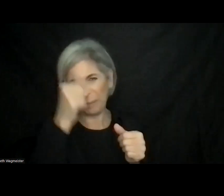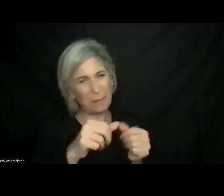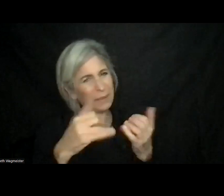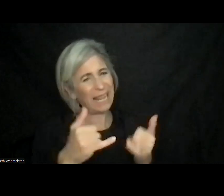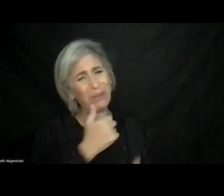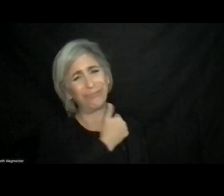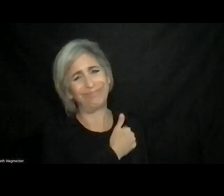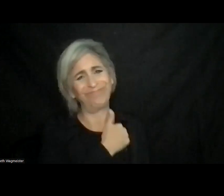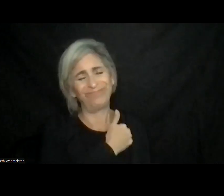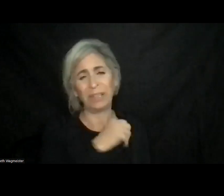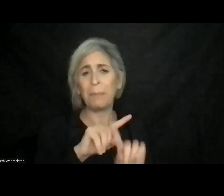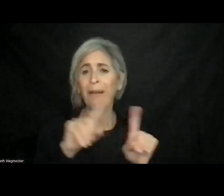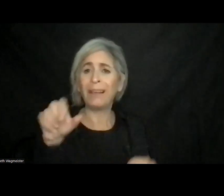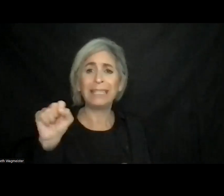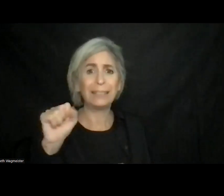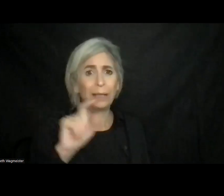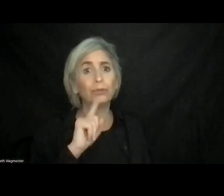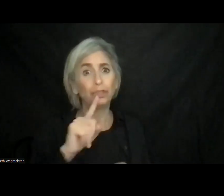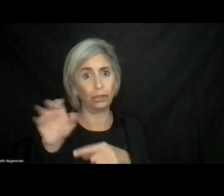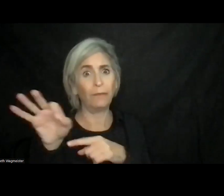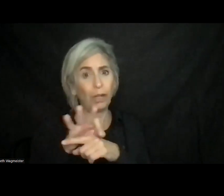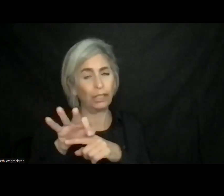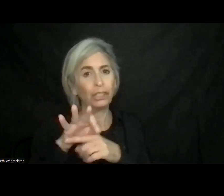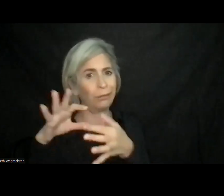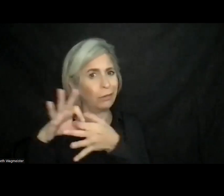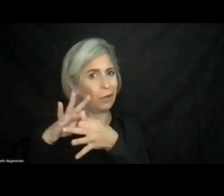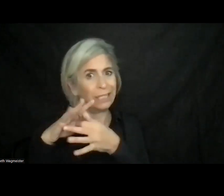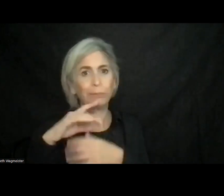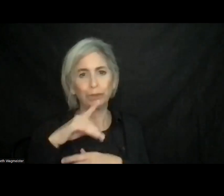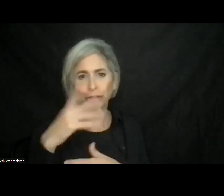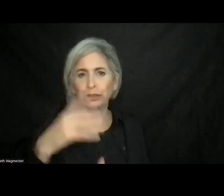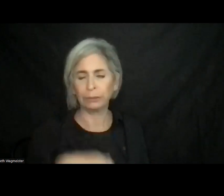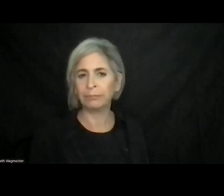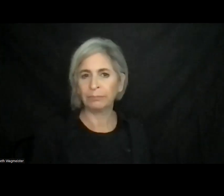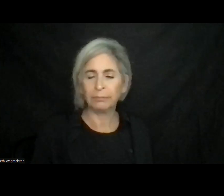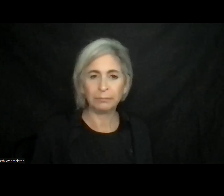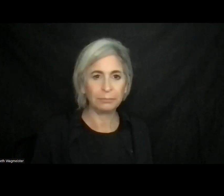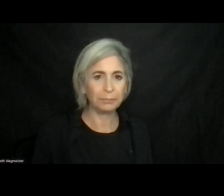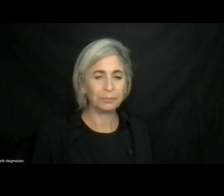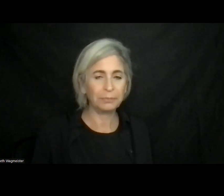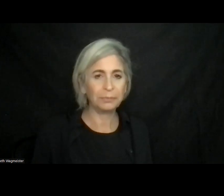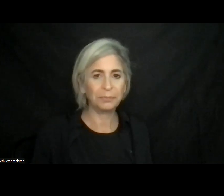But yes, I'm sure it is considered. >> MALCOLM MEISTRELL: